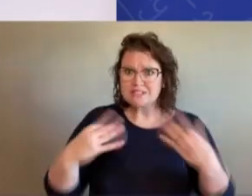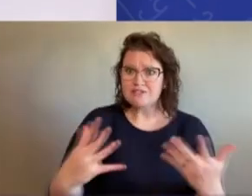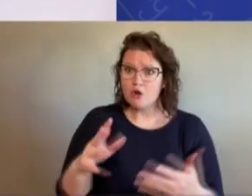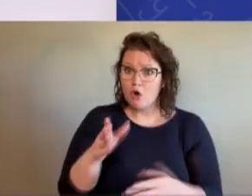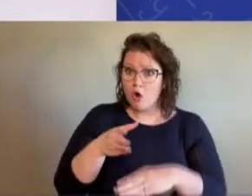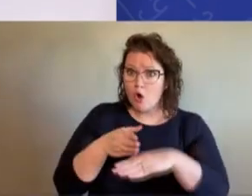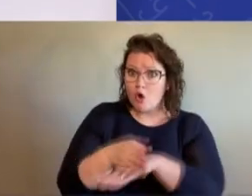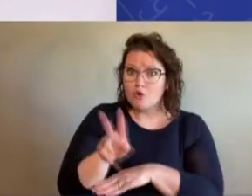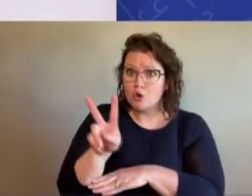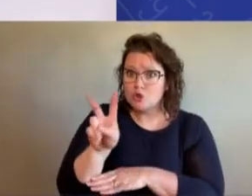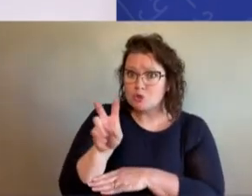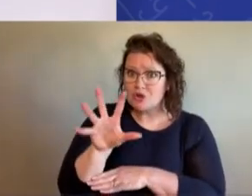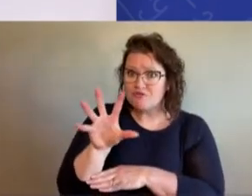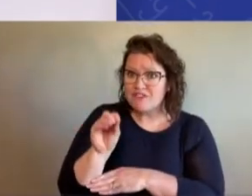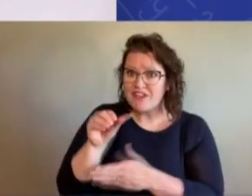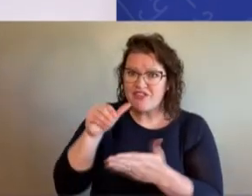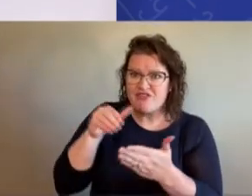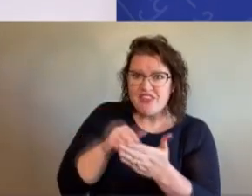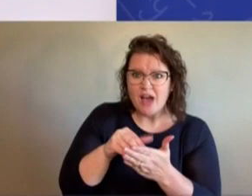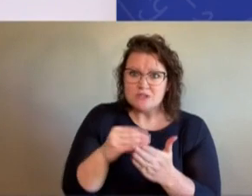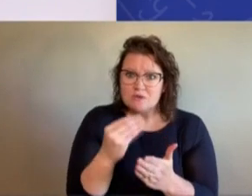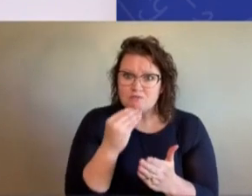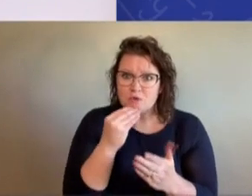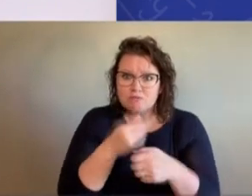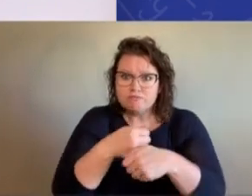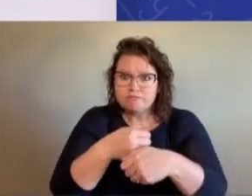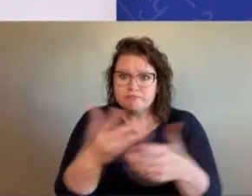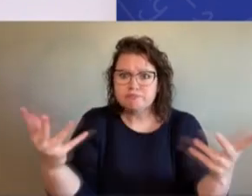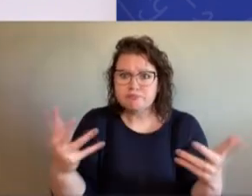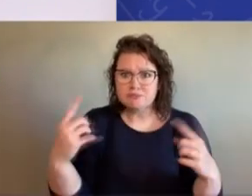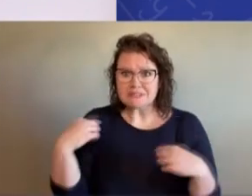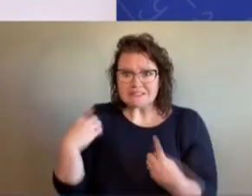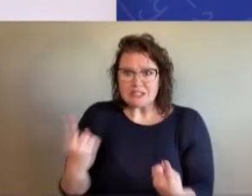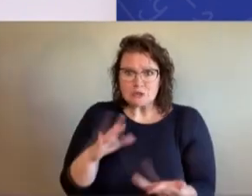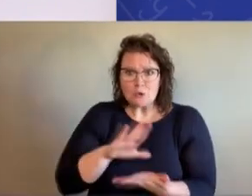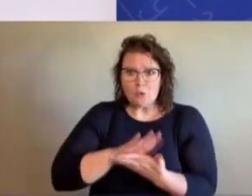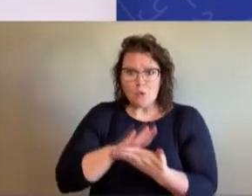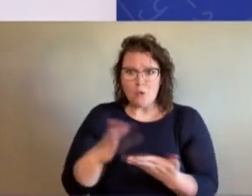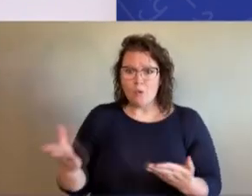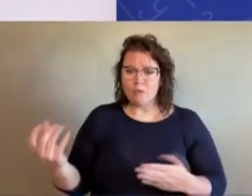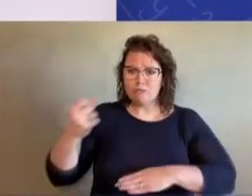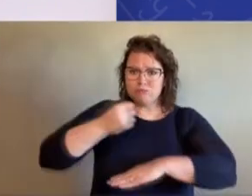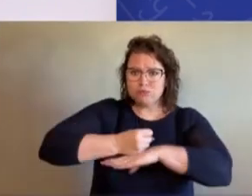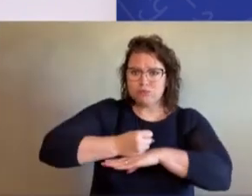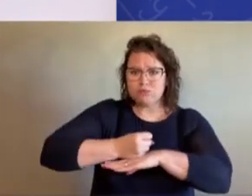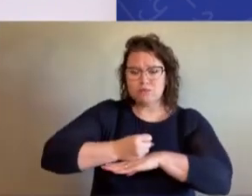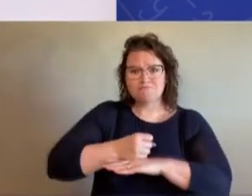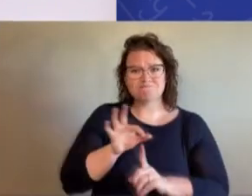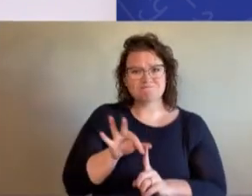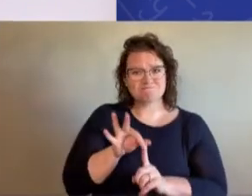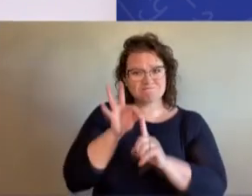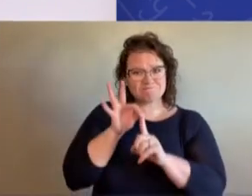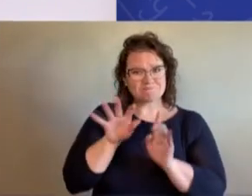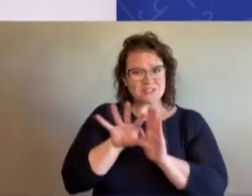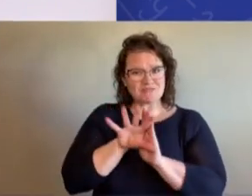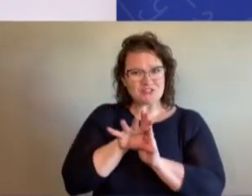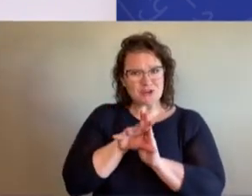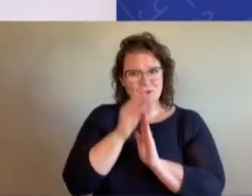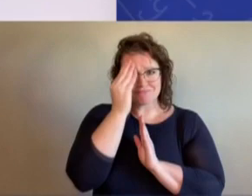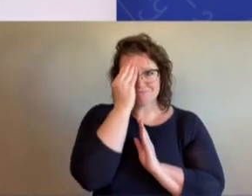Ashley: we want to send out a special shout out to the heroic effort to our cafeteria workers. They have served over 250,000